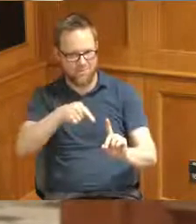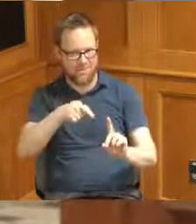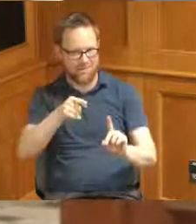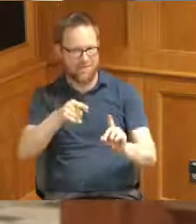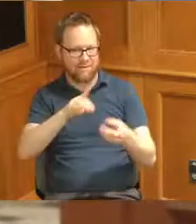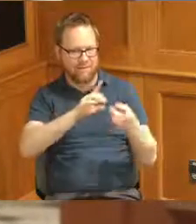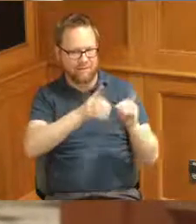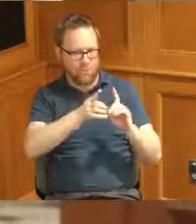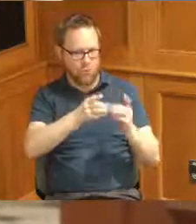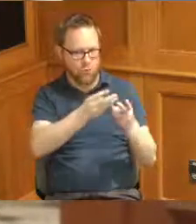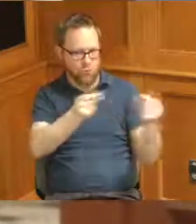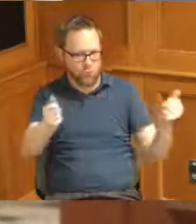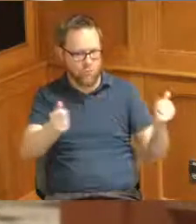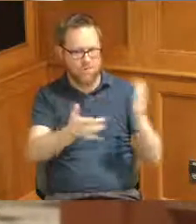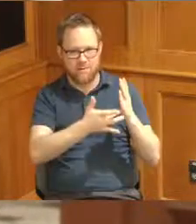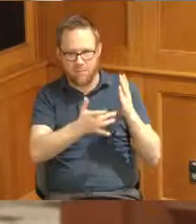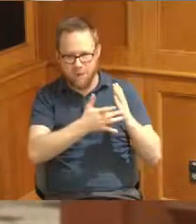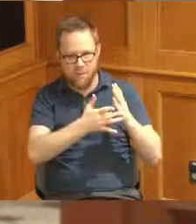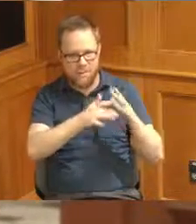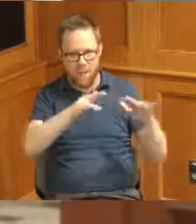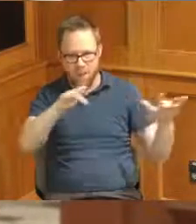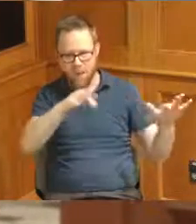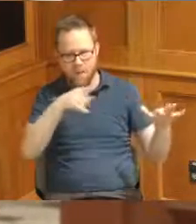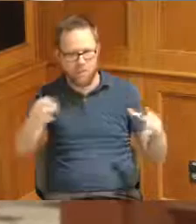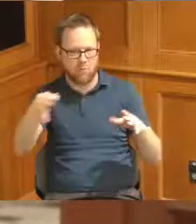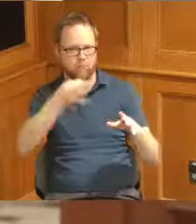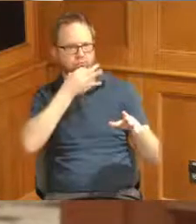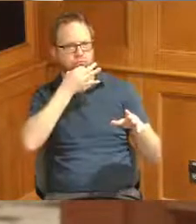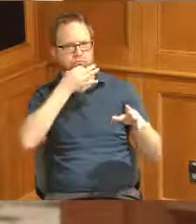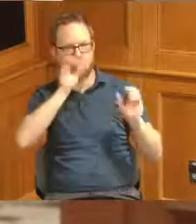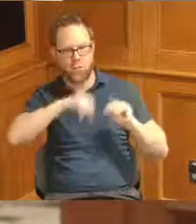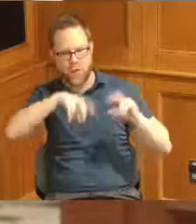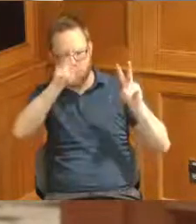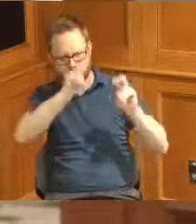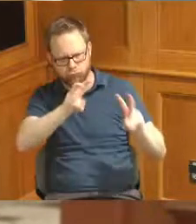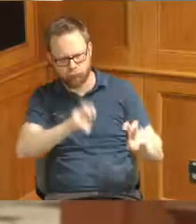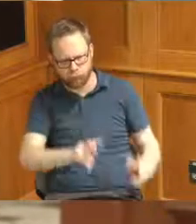the high-tech the high-speed world that we live in in the 911 industry we're going to use their